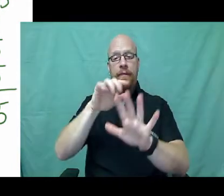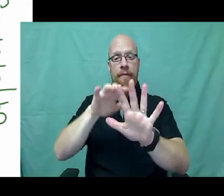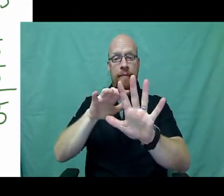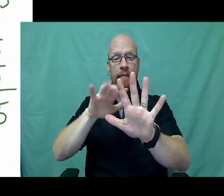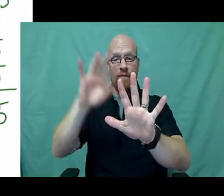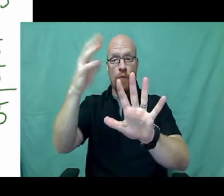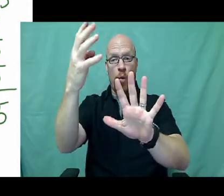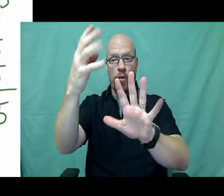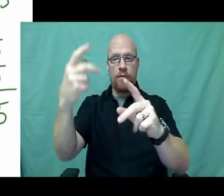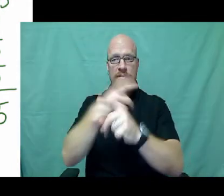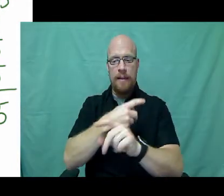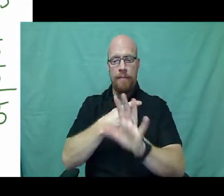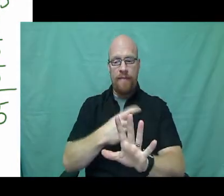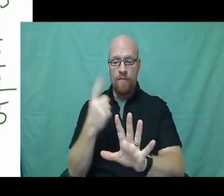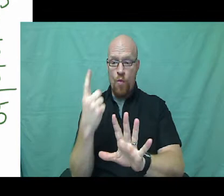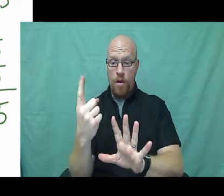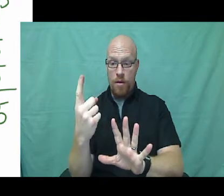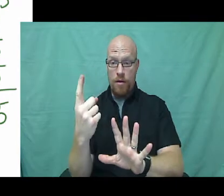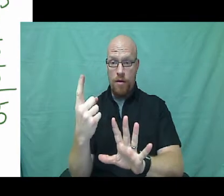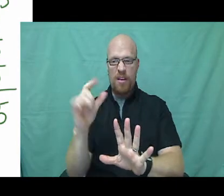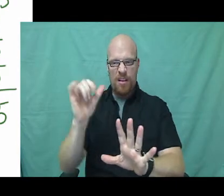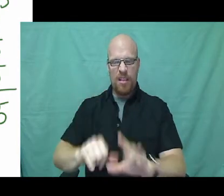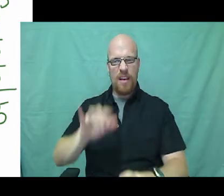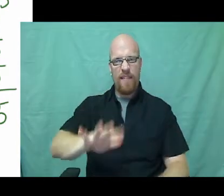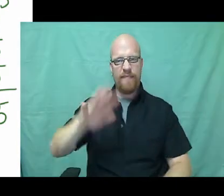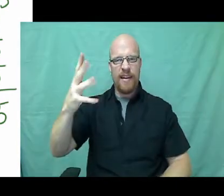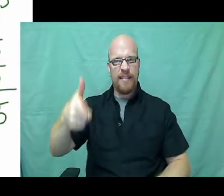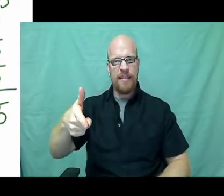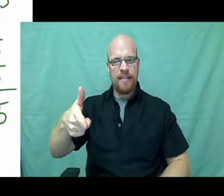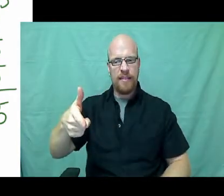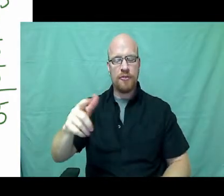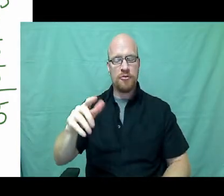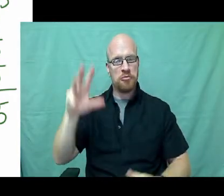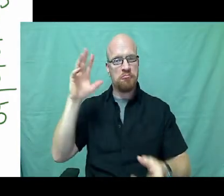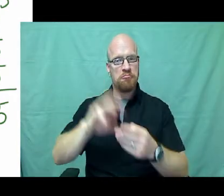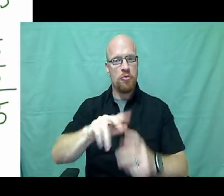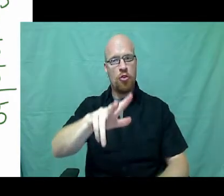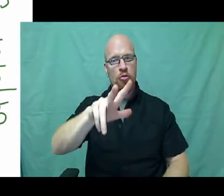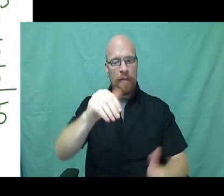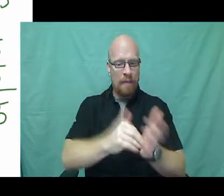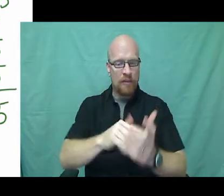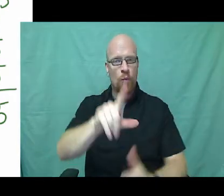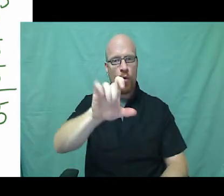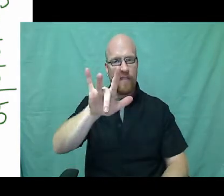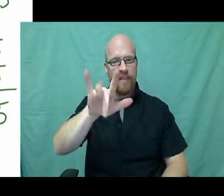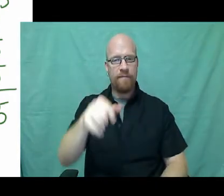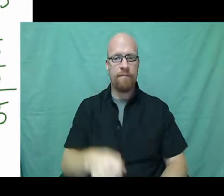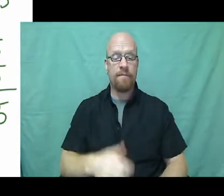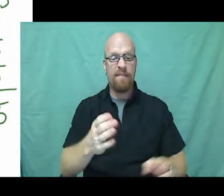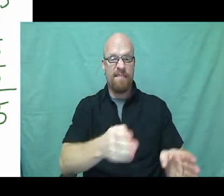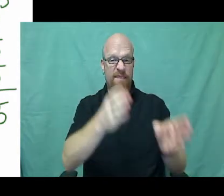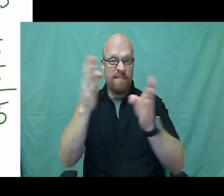I don't have that one memorized. So I multiply it by five and get 3,125.